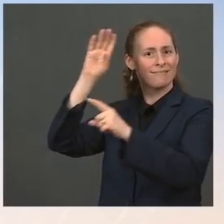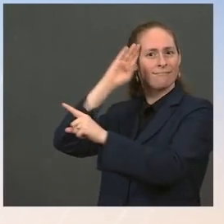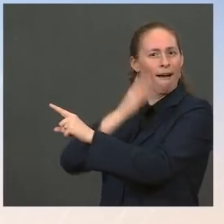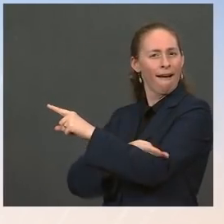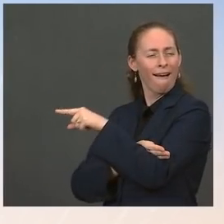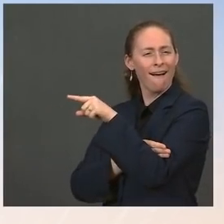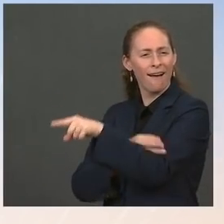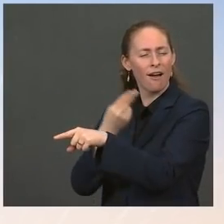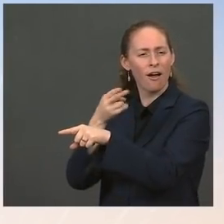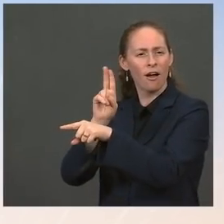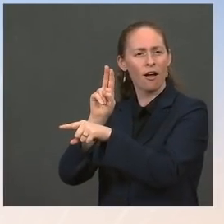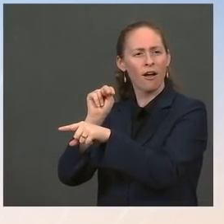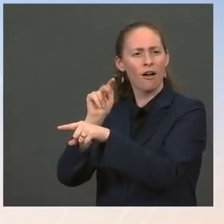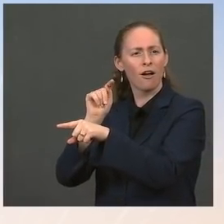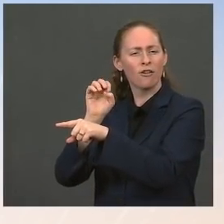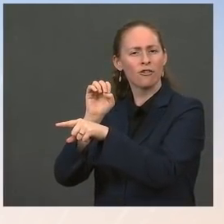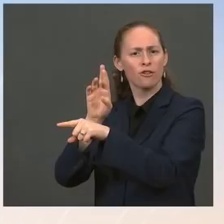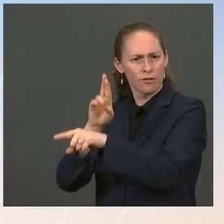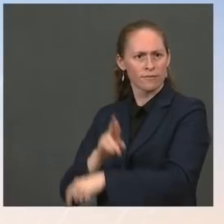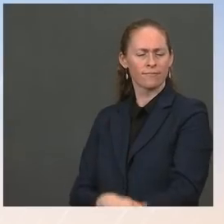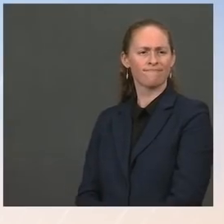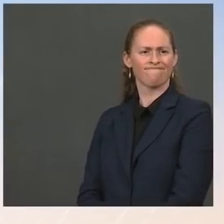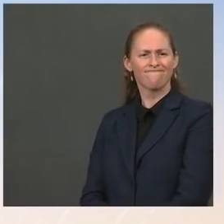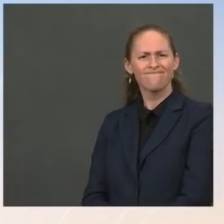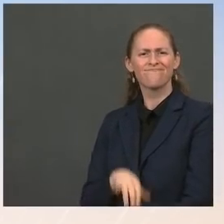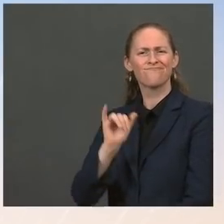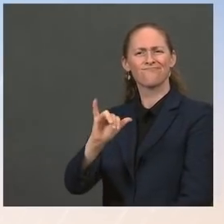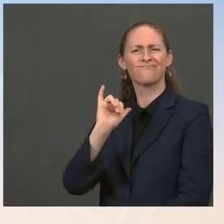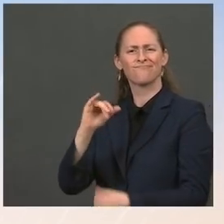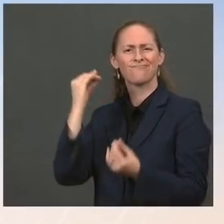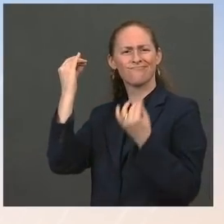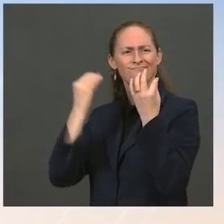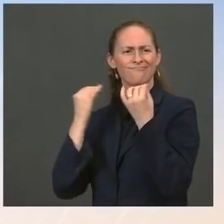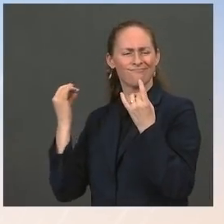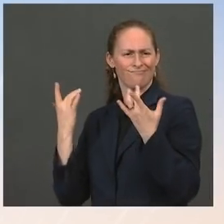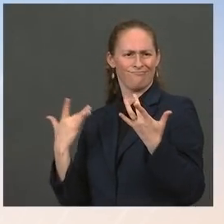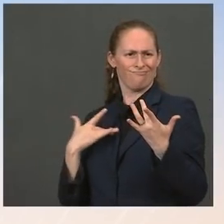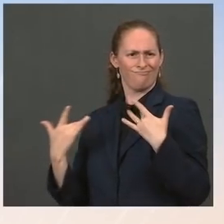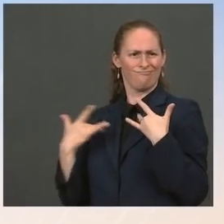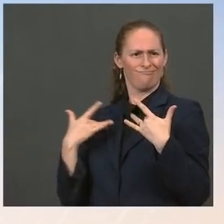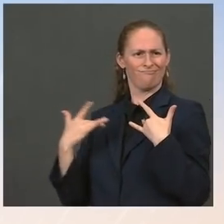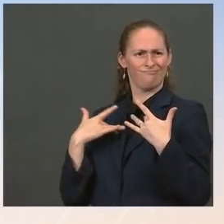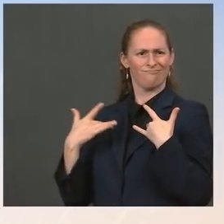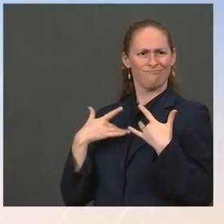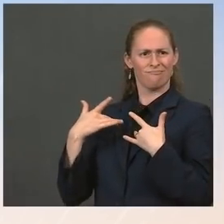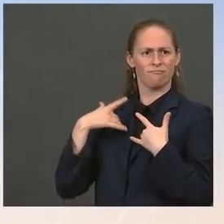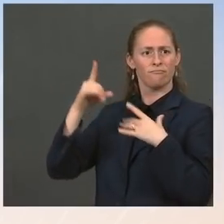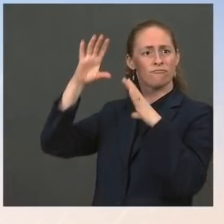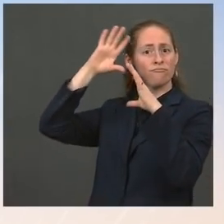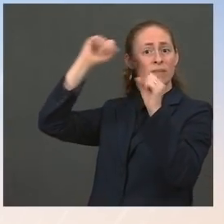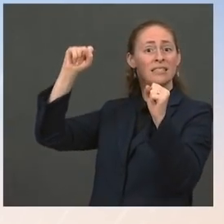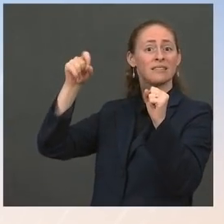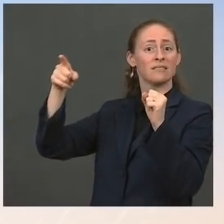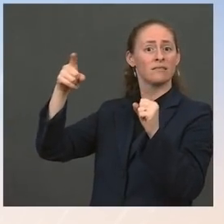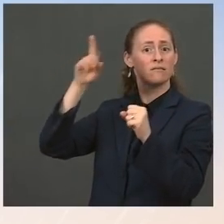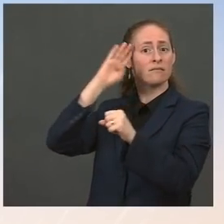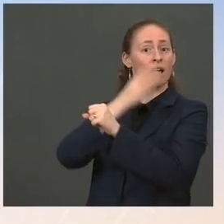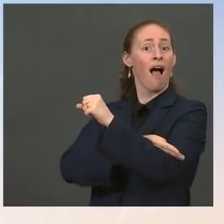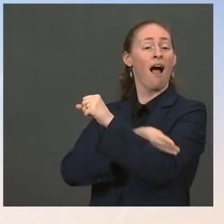have expressed concern that the President's son selling art could potentially put the President in a situation